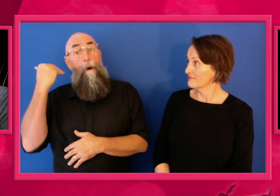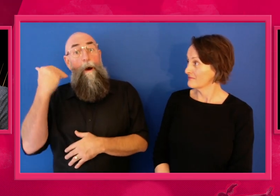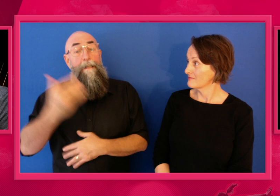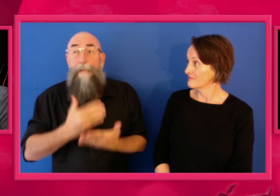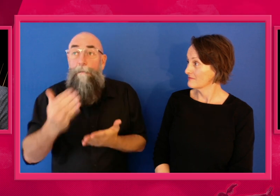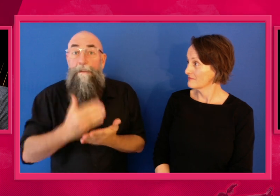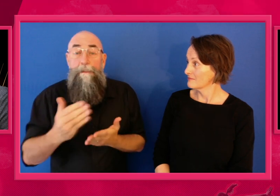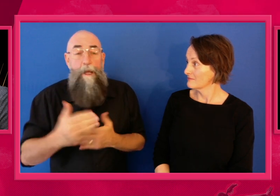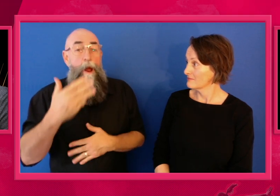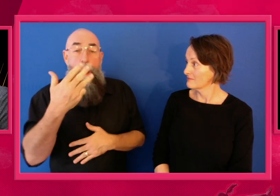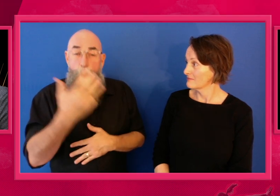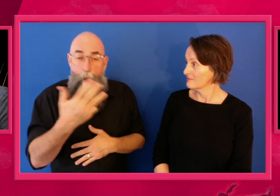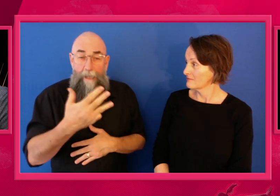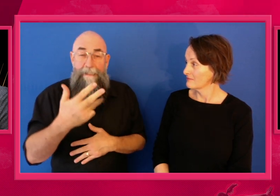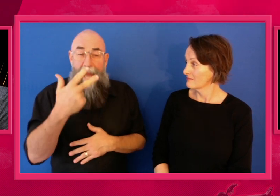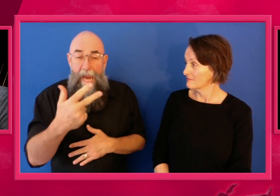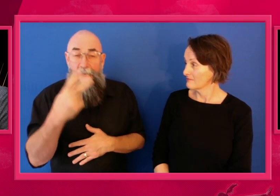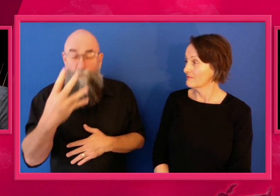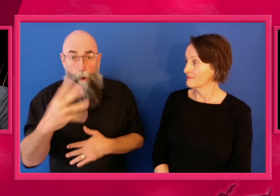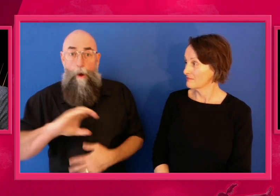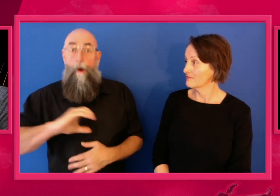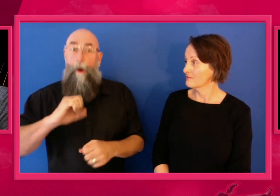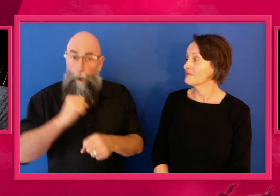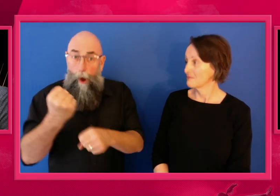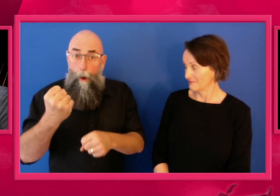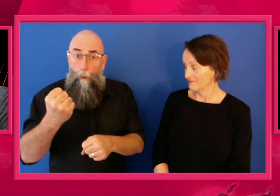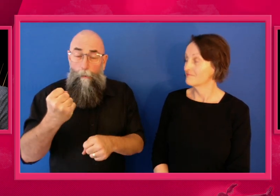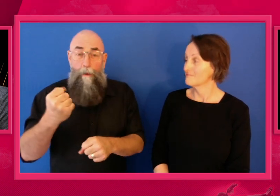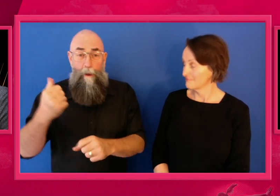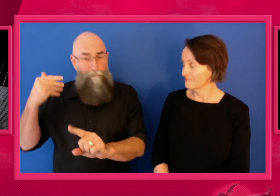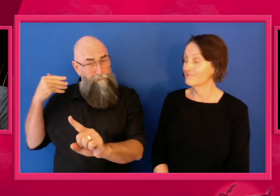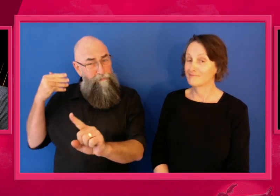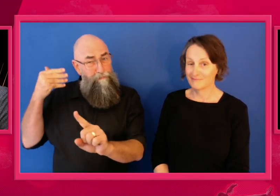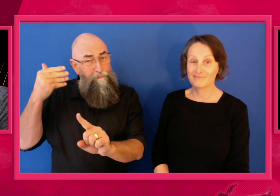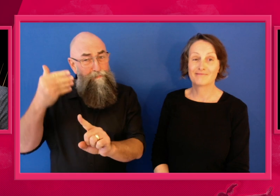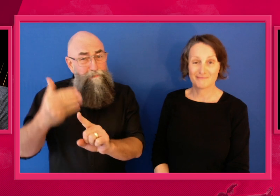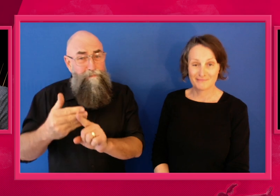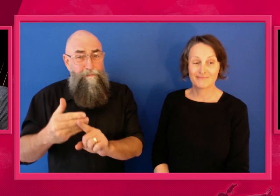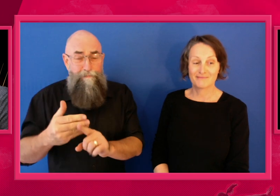was 1984. So, it was also Sam Von Einem got the silver and Ma Lin, silver, earlier on